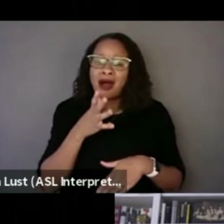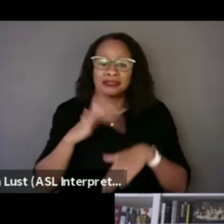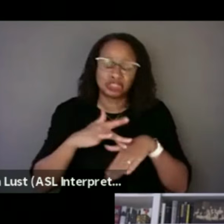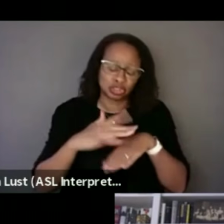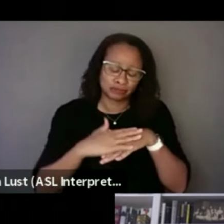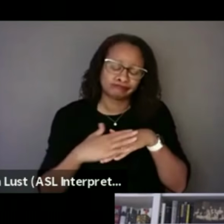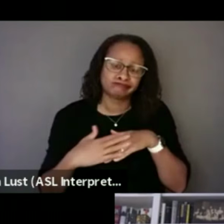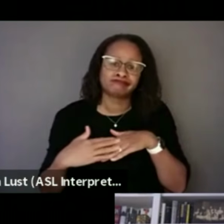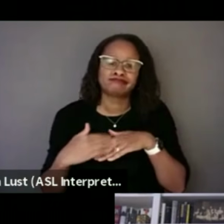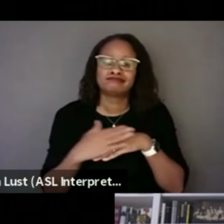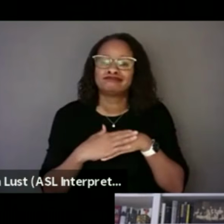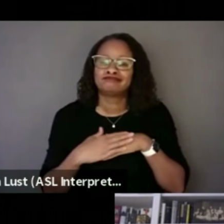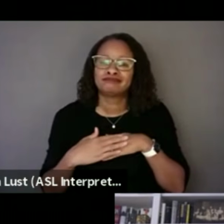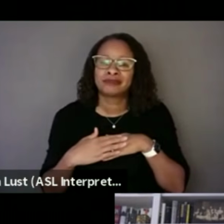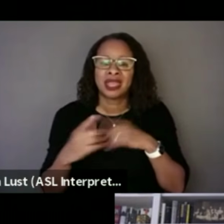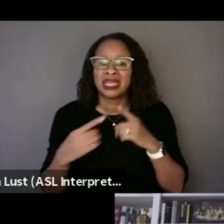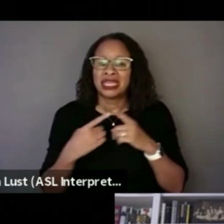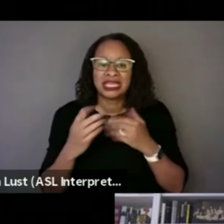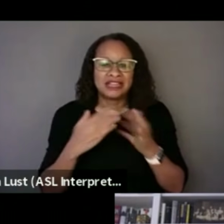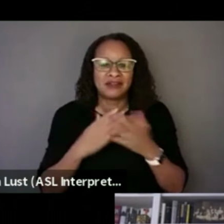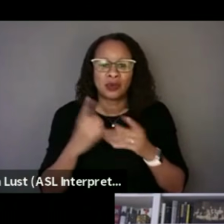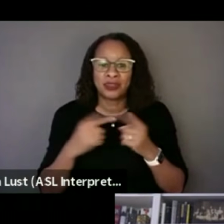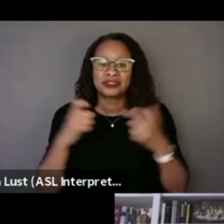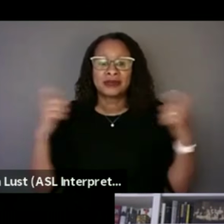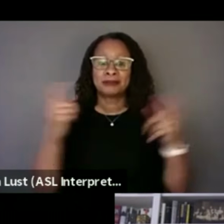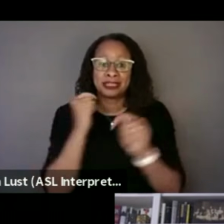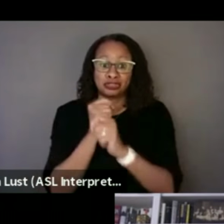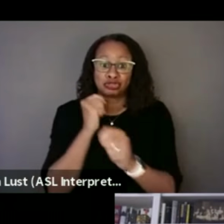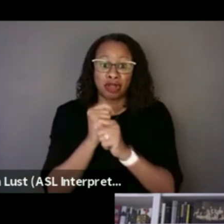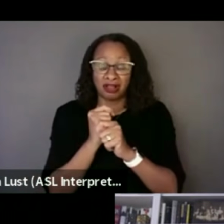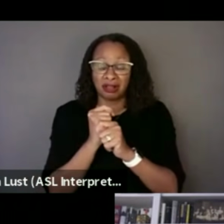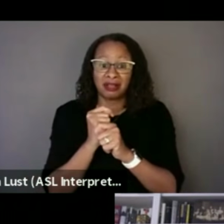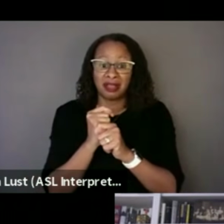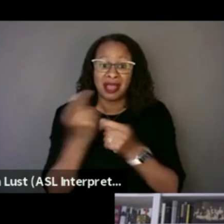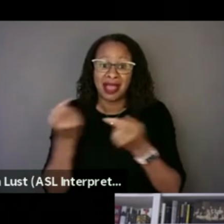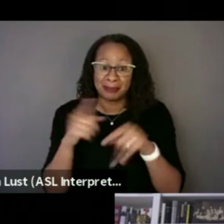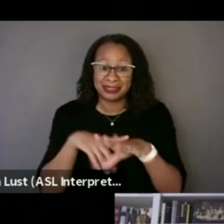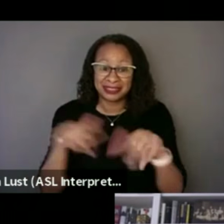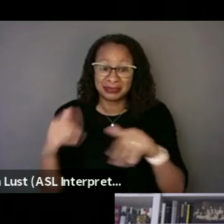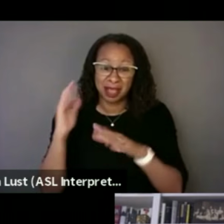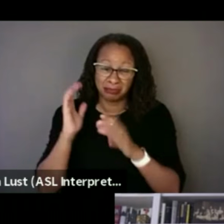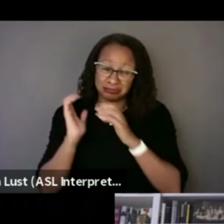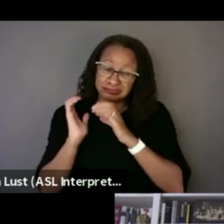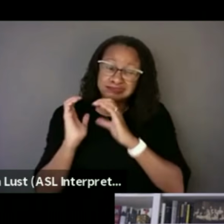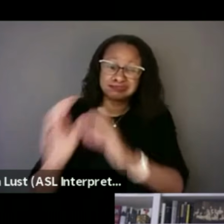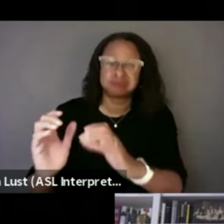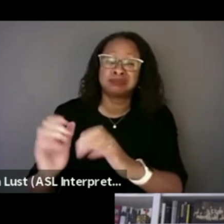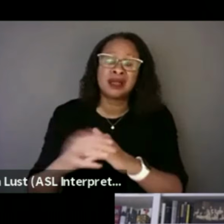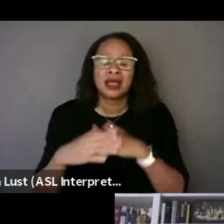even when there's like a giant truck going by, like right before and after, but like be... And be a presence that was gentle enough